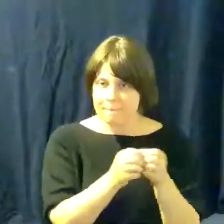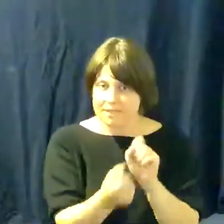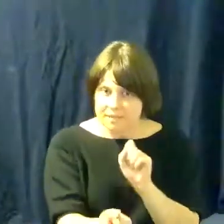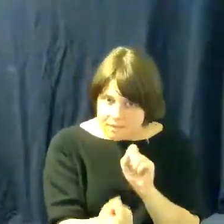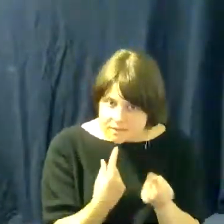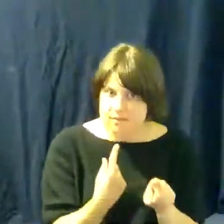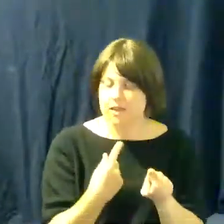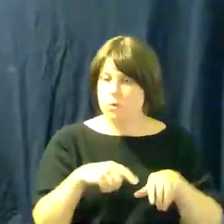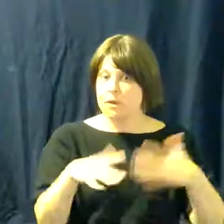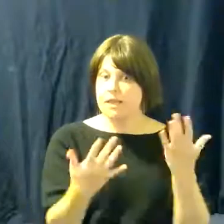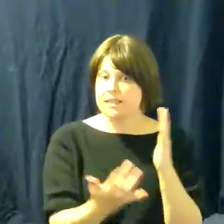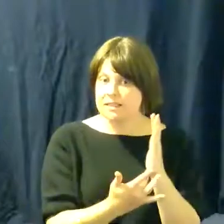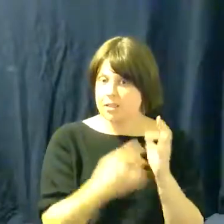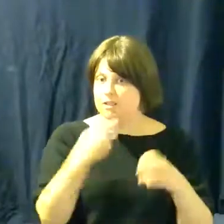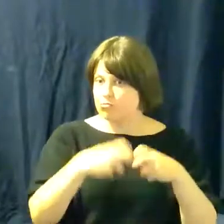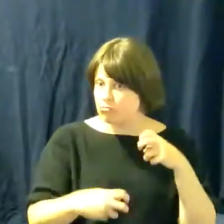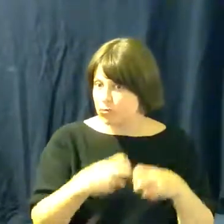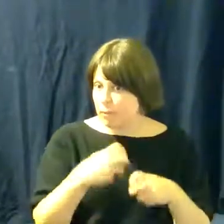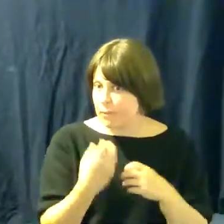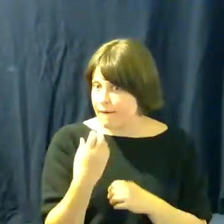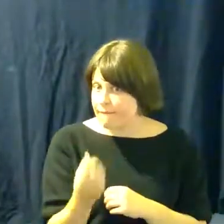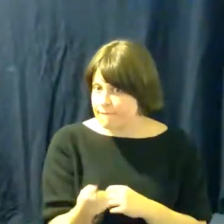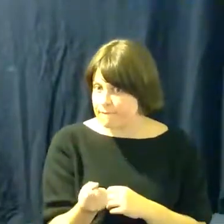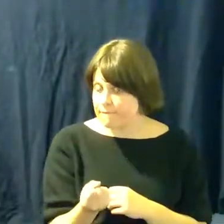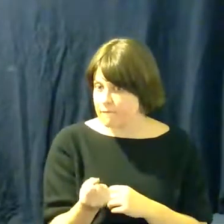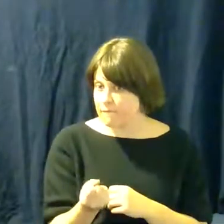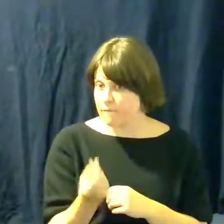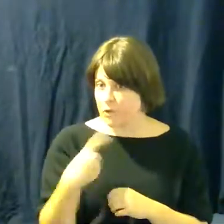. I just want to check in, Karen, has anybody else joined